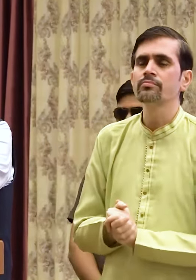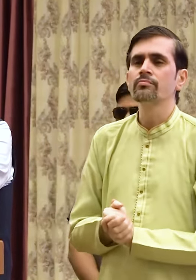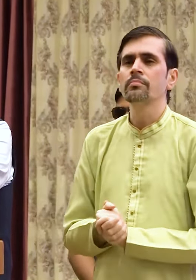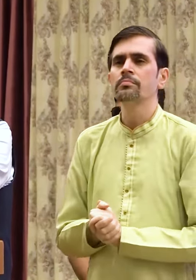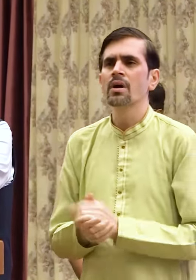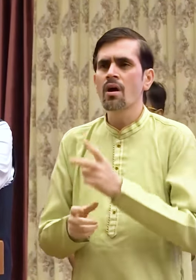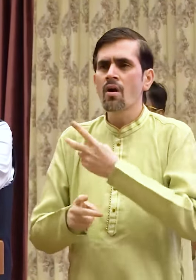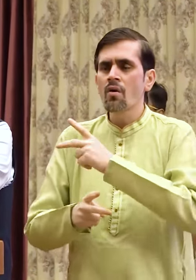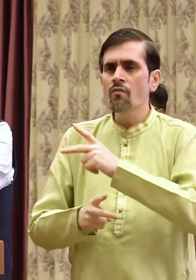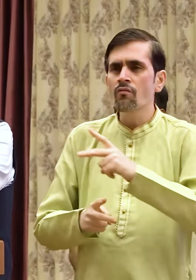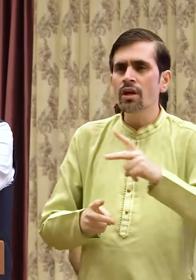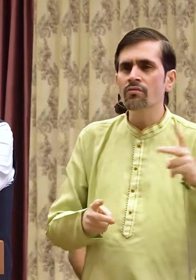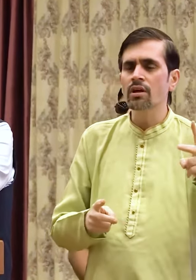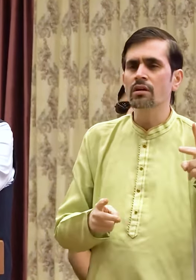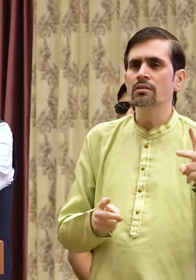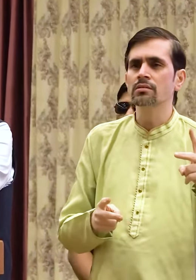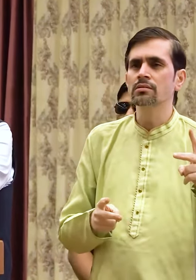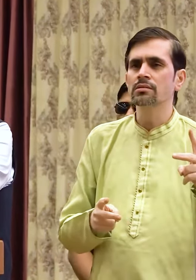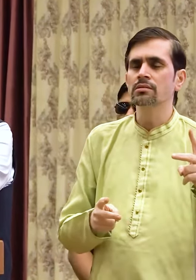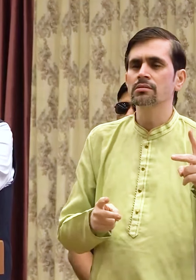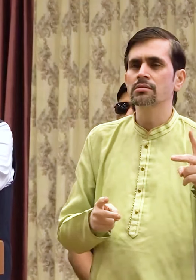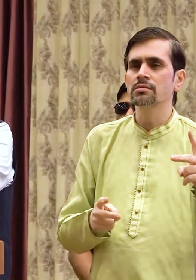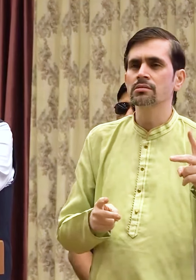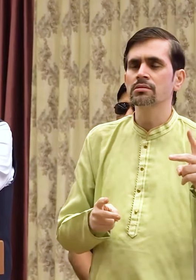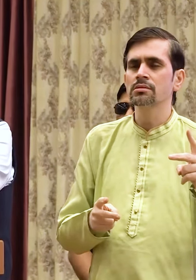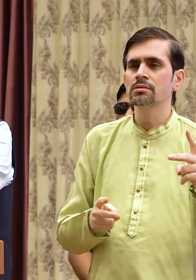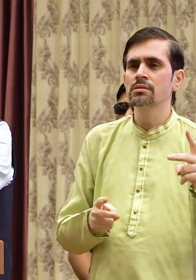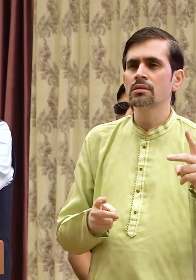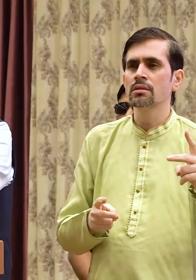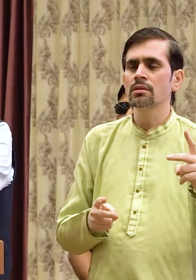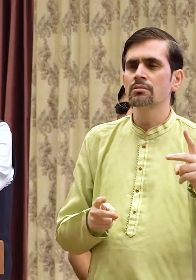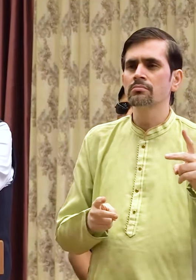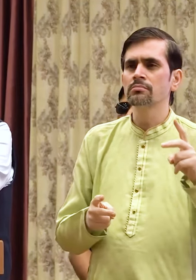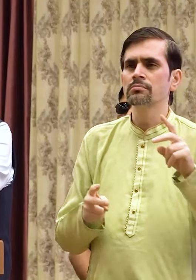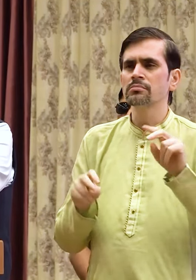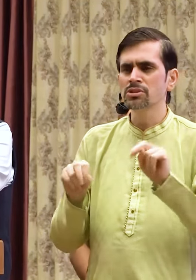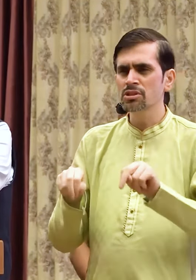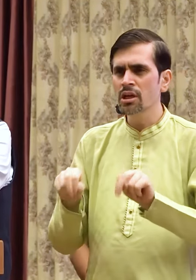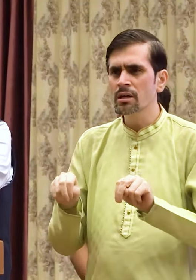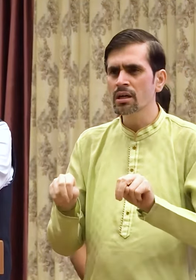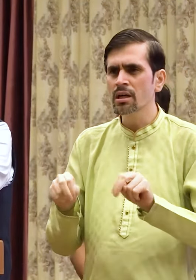These people will also need various training.